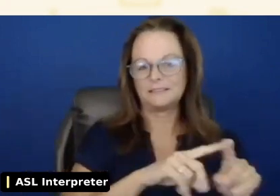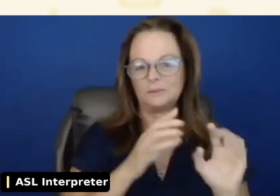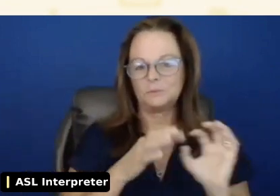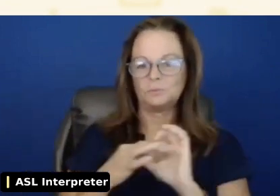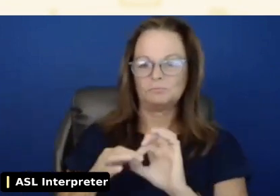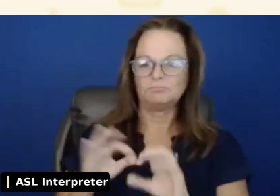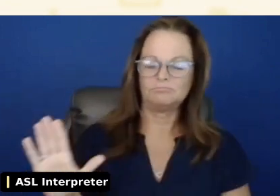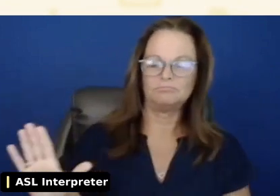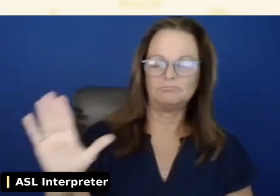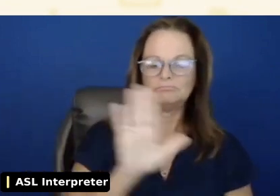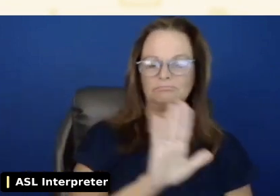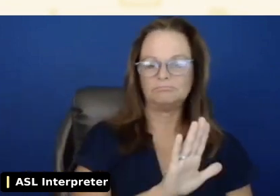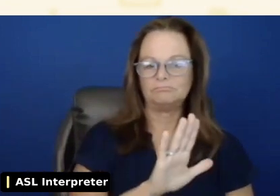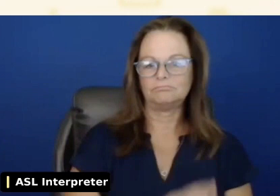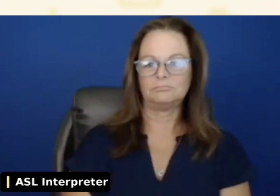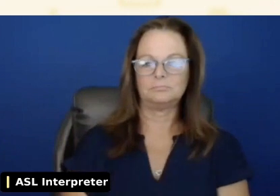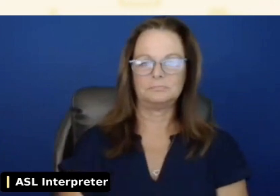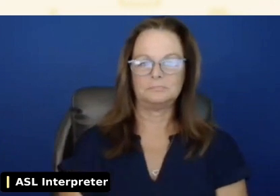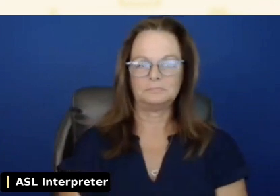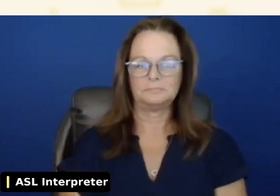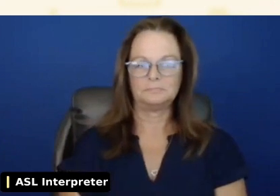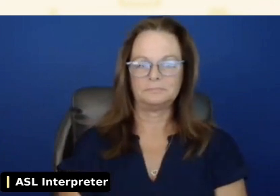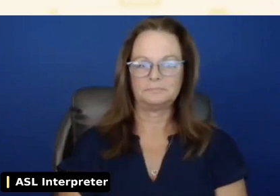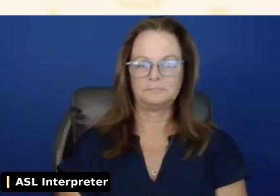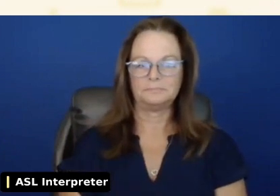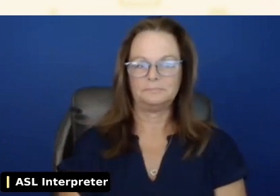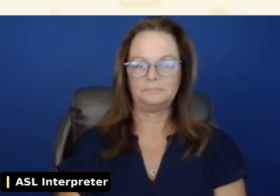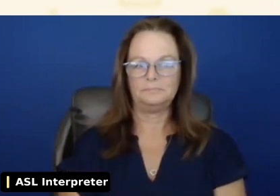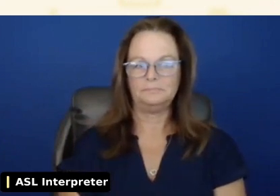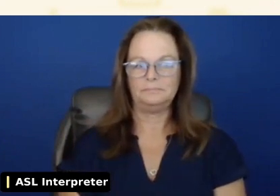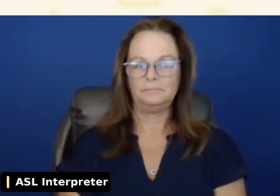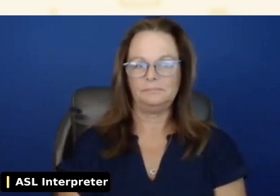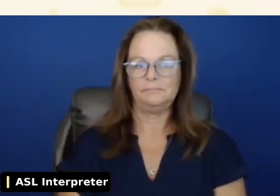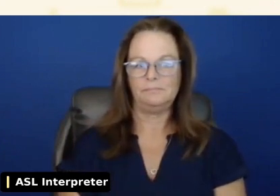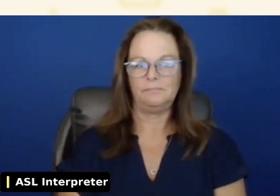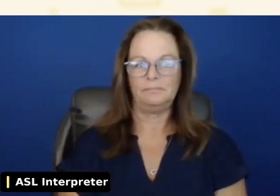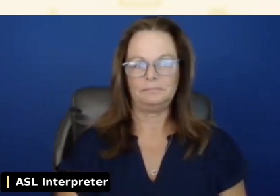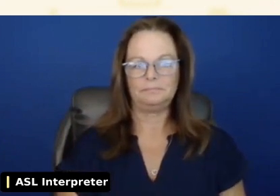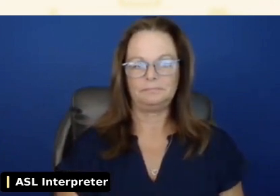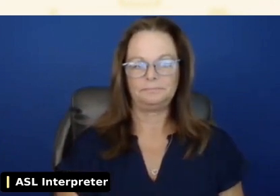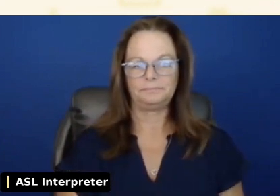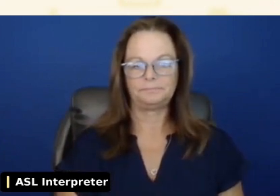I would like to talk first about MECFS.